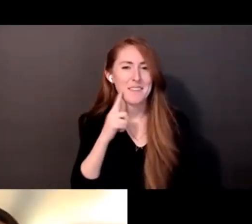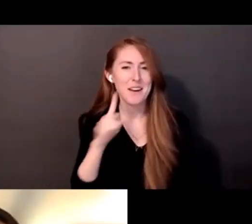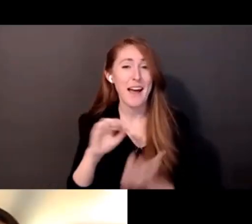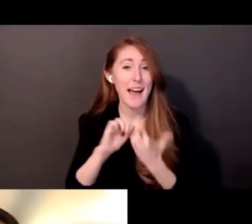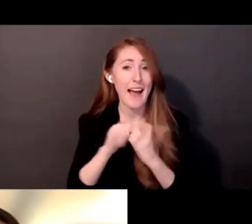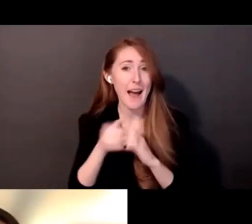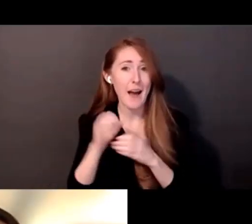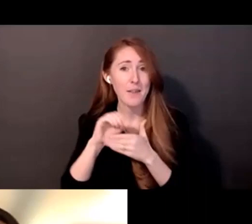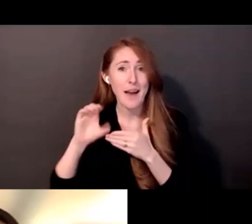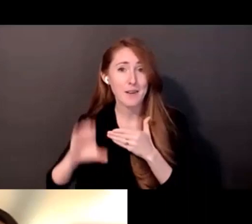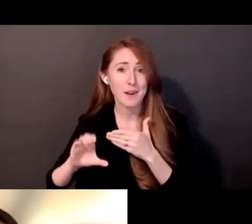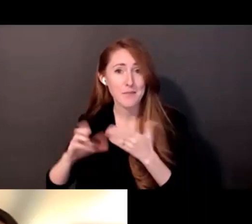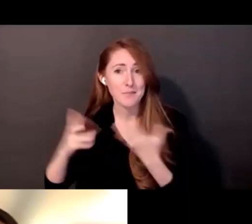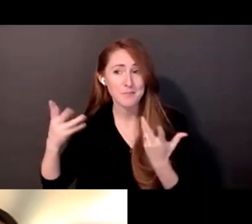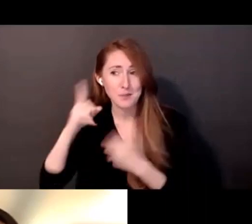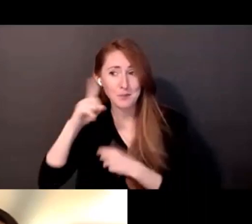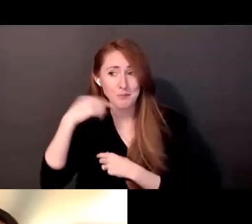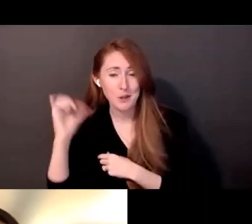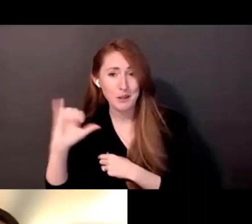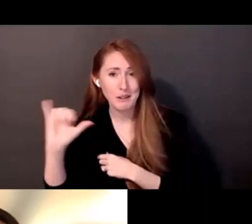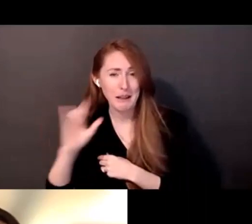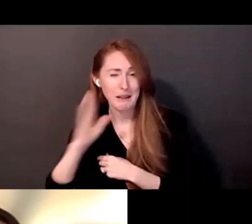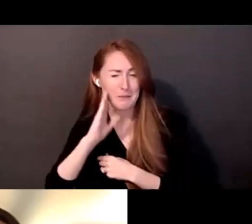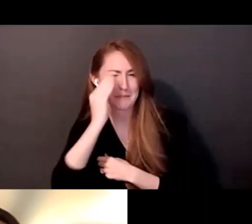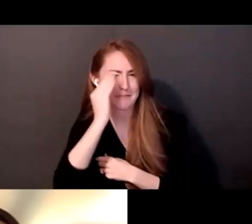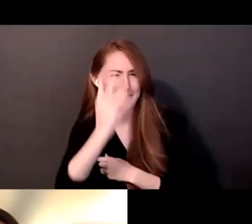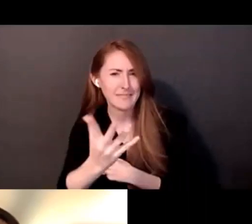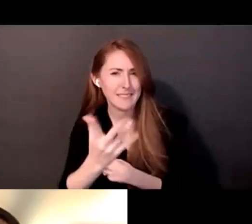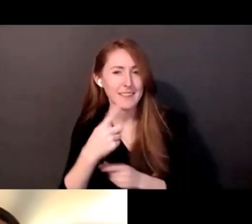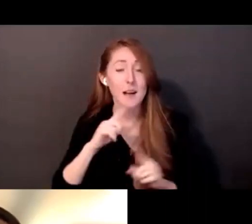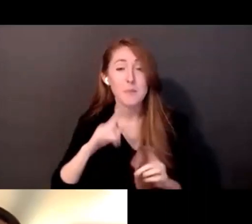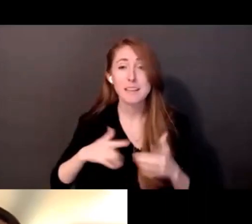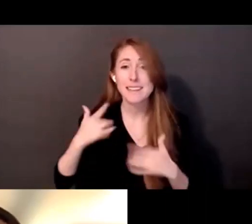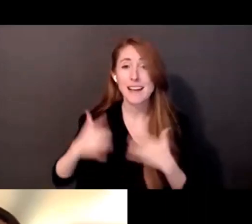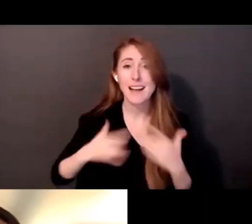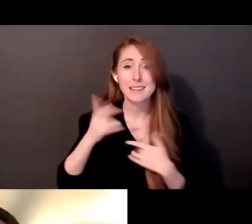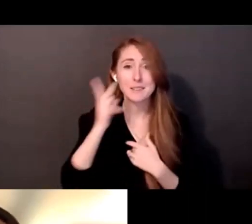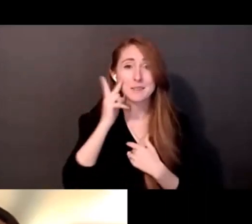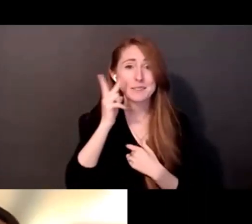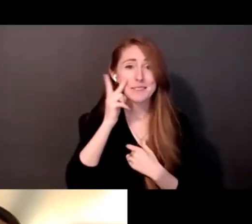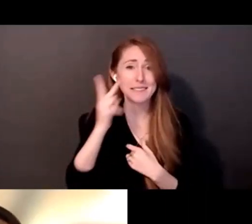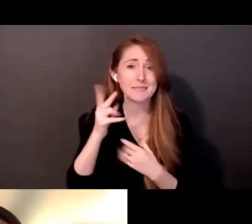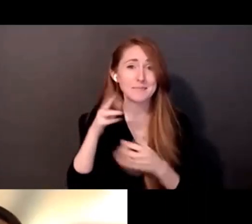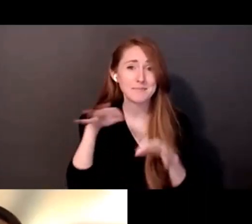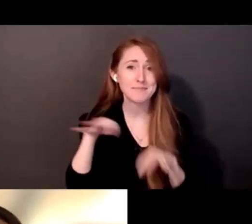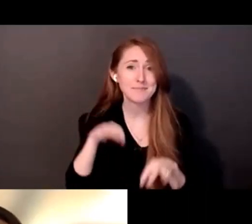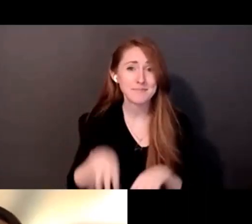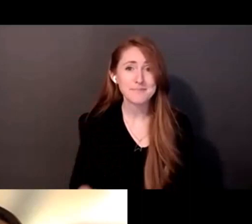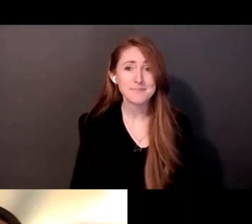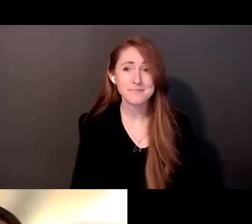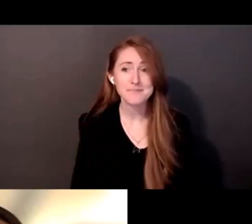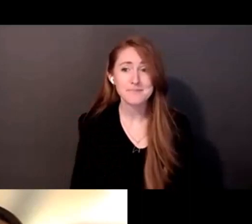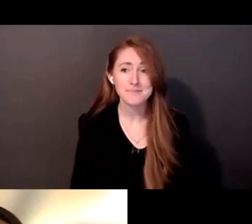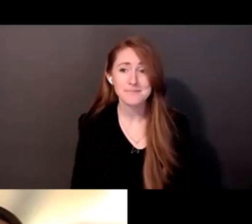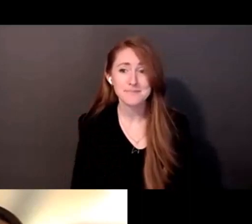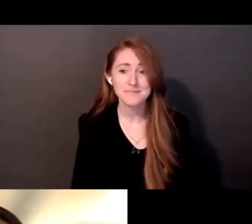but I'm excited to see how that's going to turn out. For sure. Yeah.